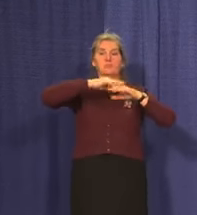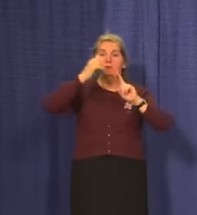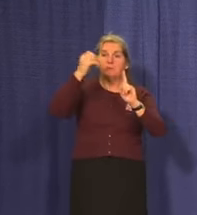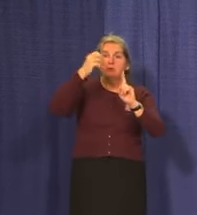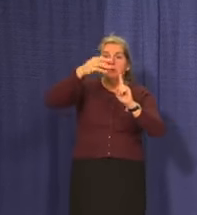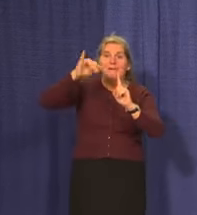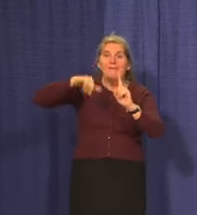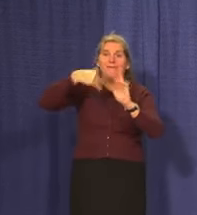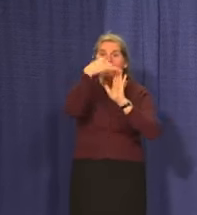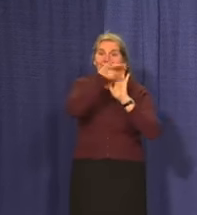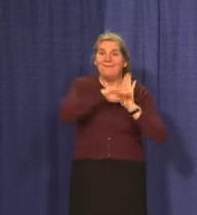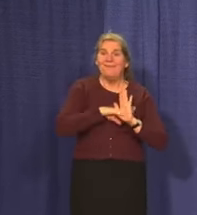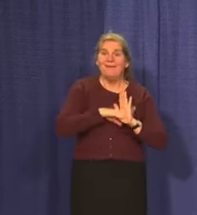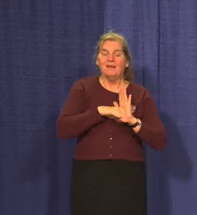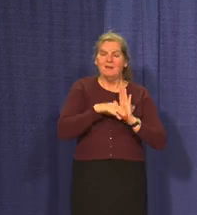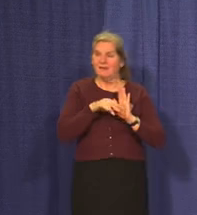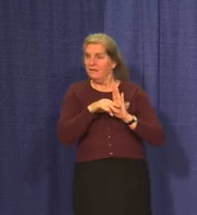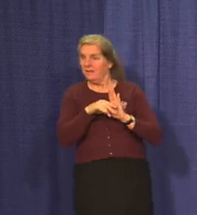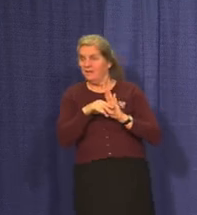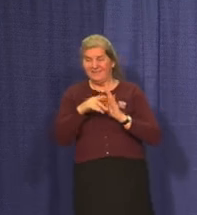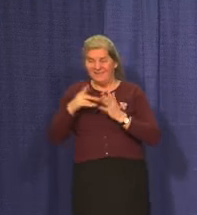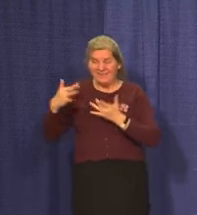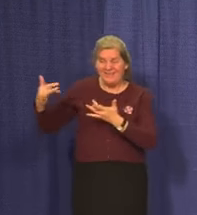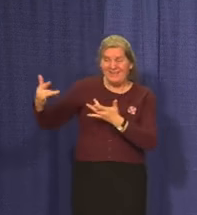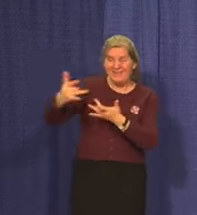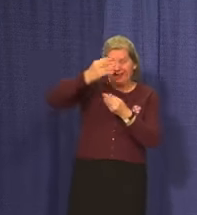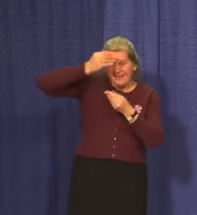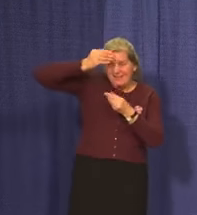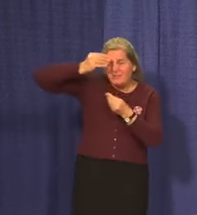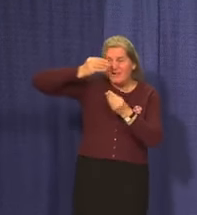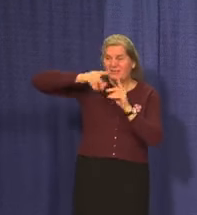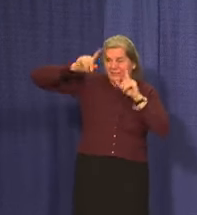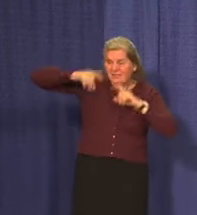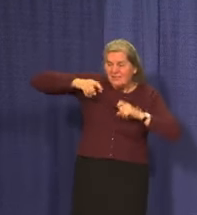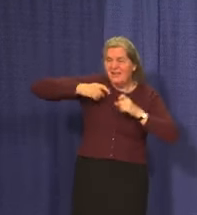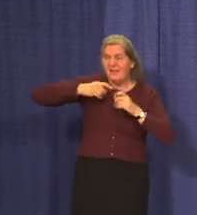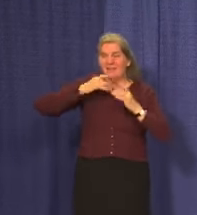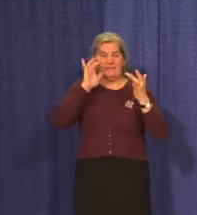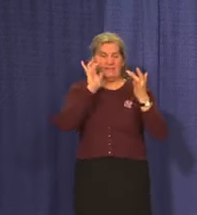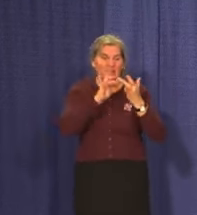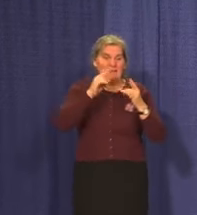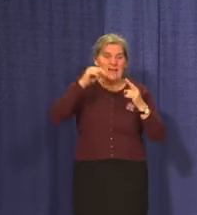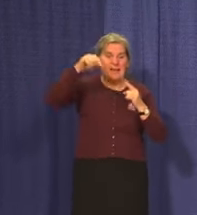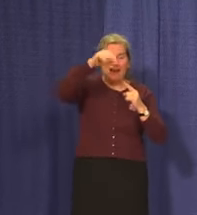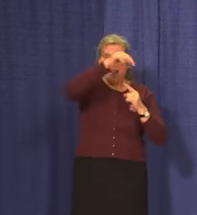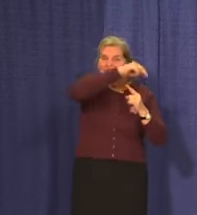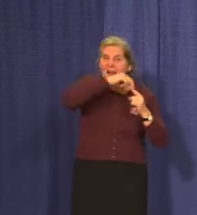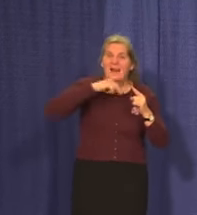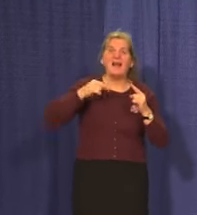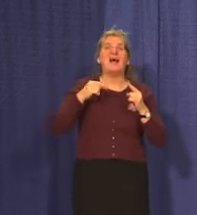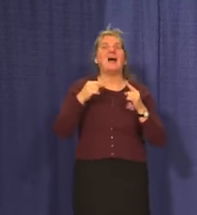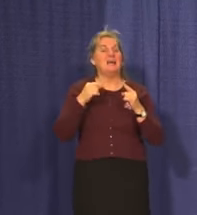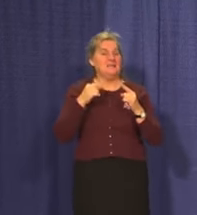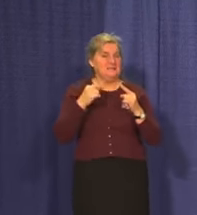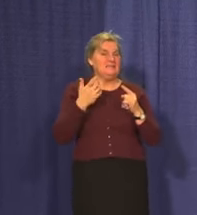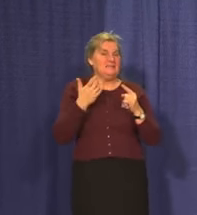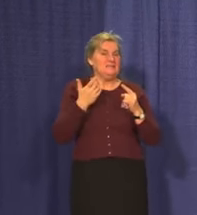THEN DO THE IMMEDIATE HOUSEHOLD CONTACT TRACING AND THAT SORT OF TRADITIONAL CONTACT TRACING